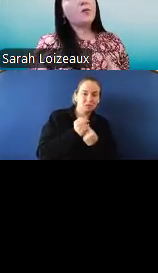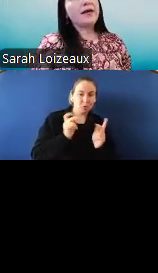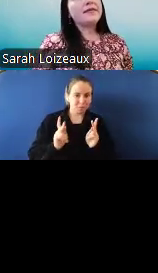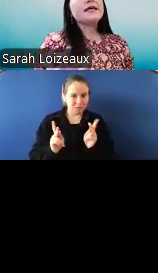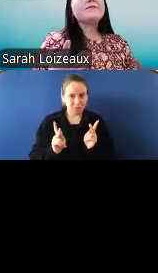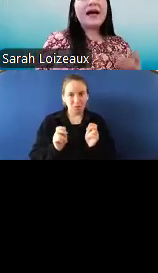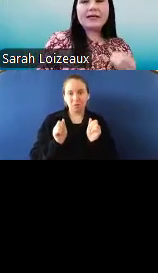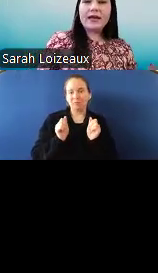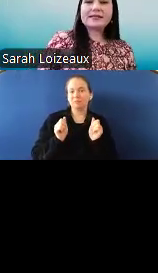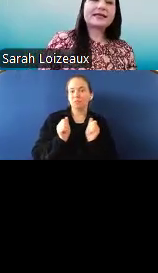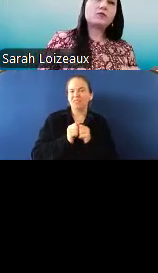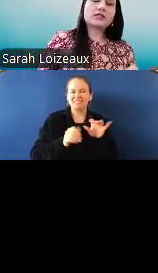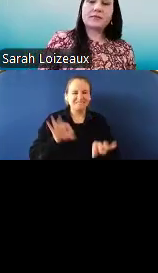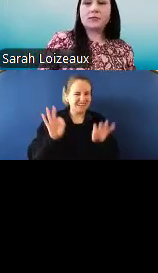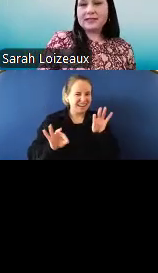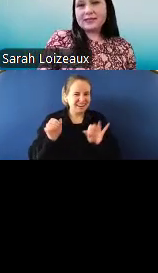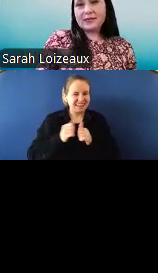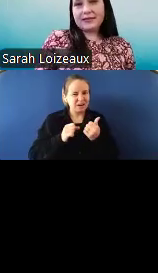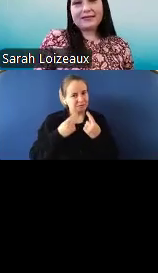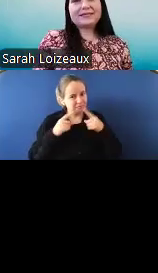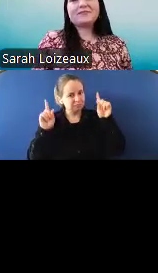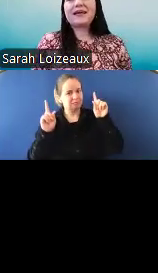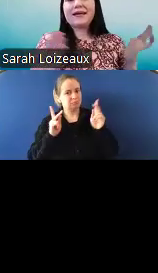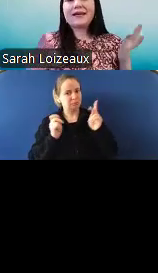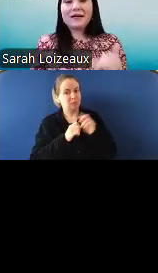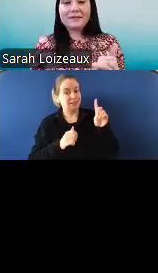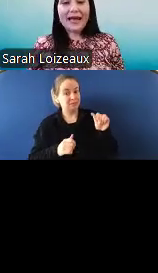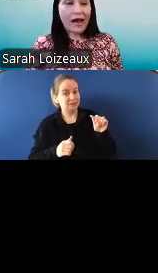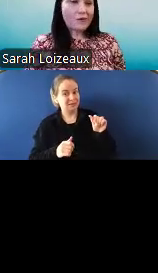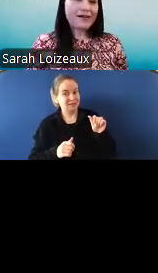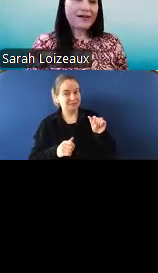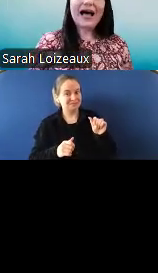with finding ways that it works for people with disabilities. Now,